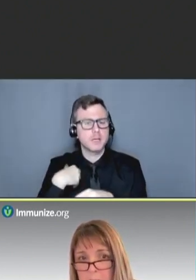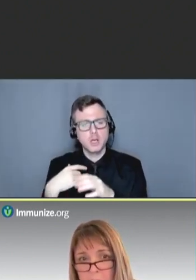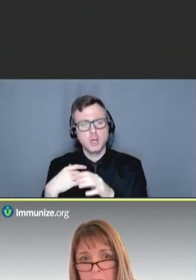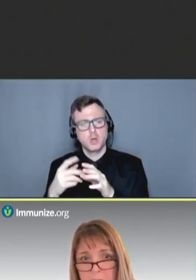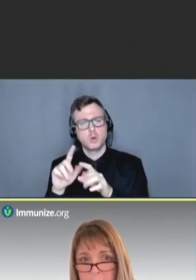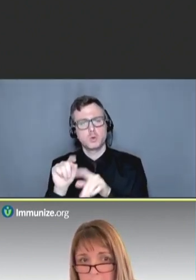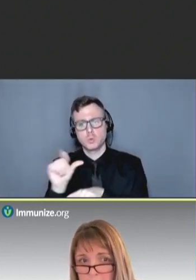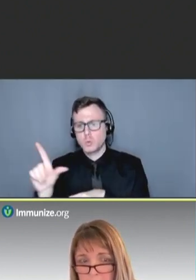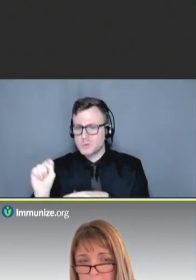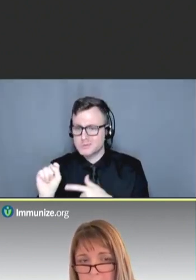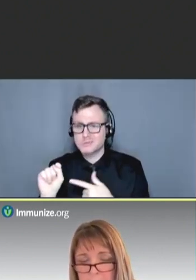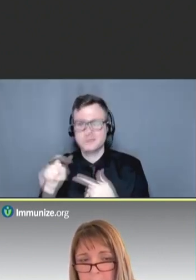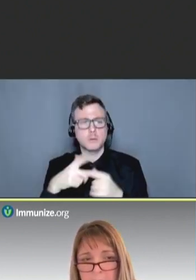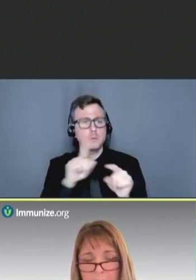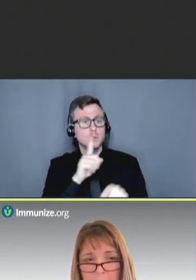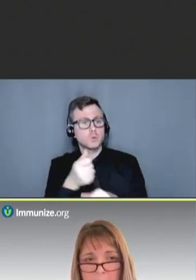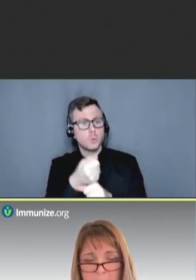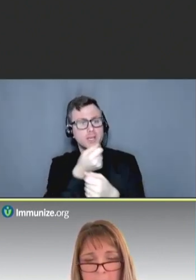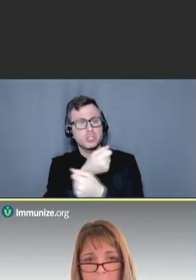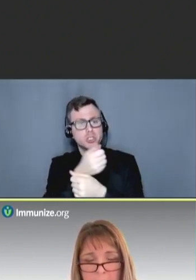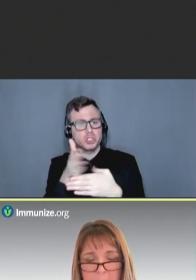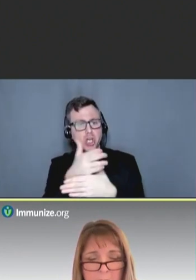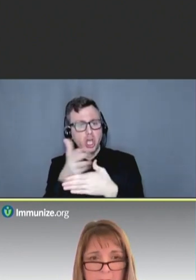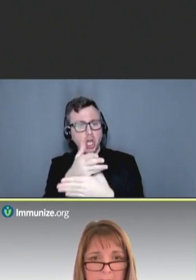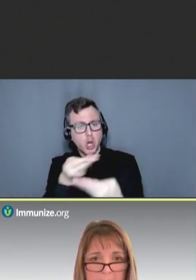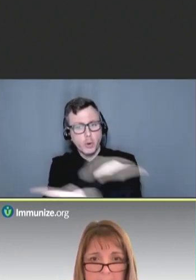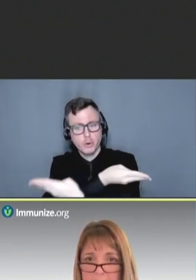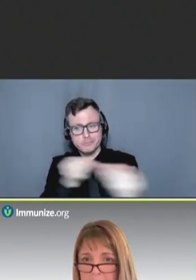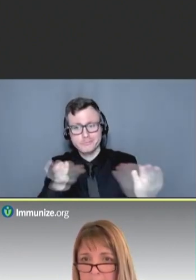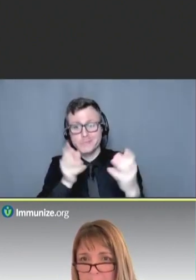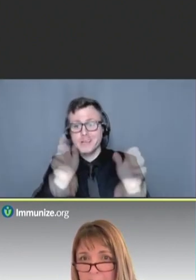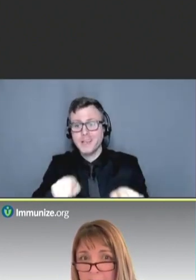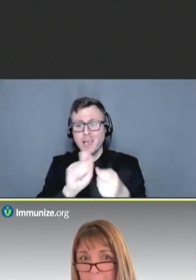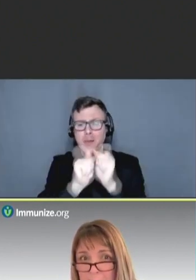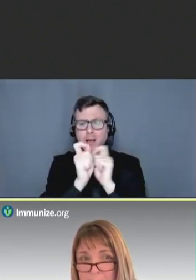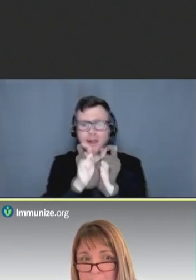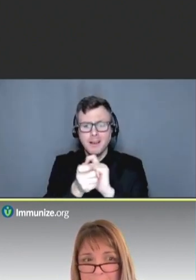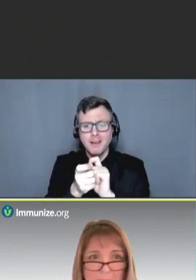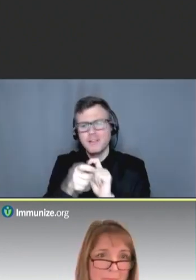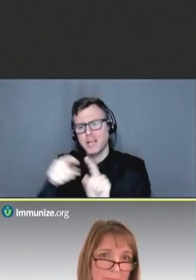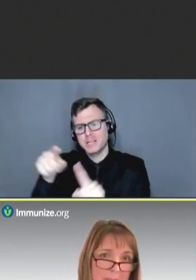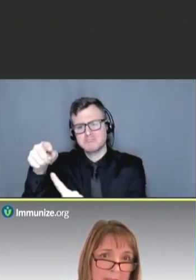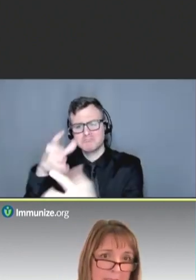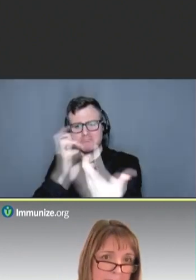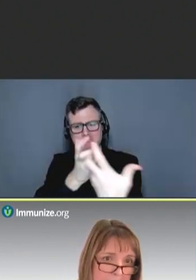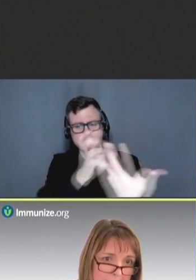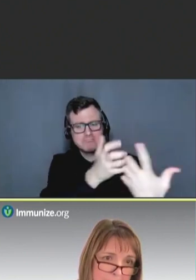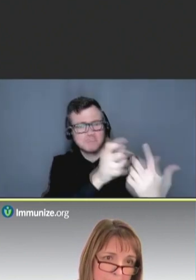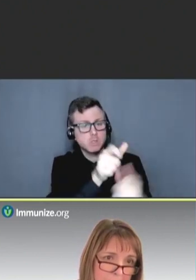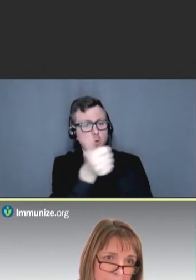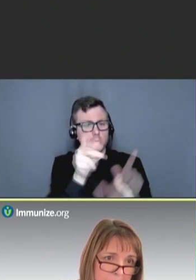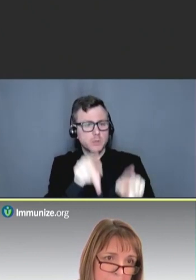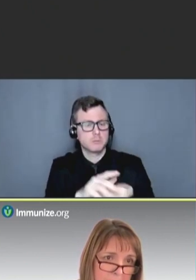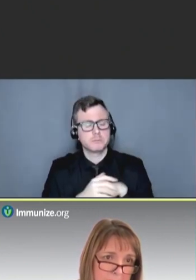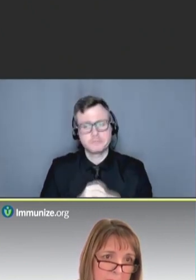sure that those are shared and can be modified as needed by others. Next slide.